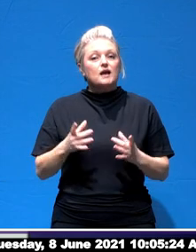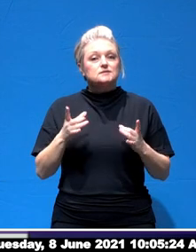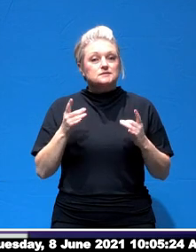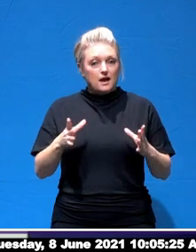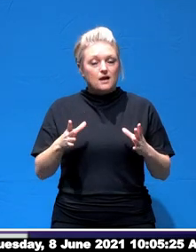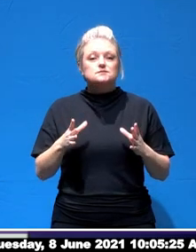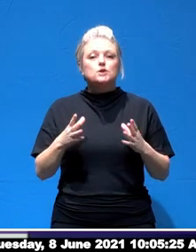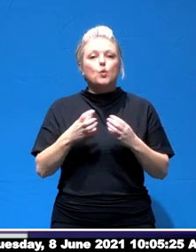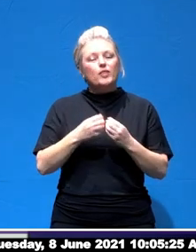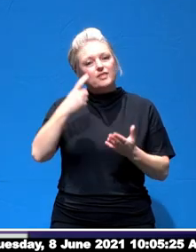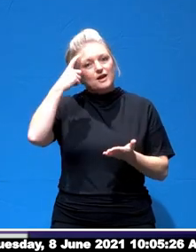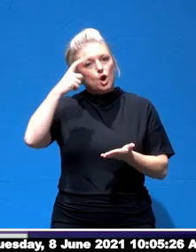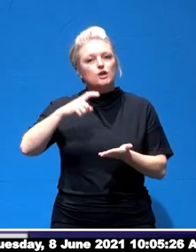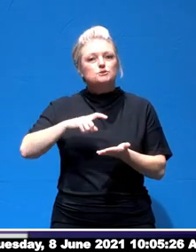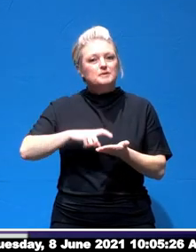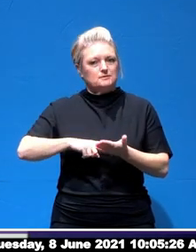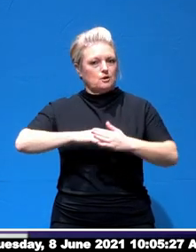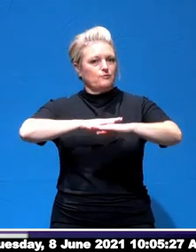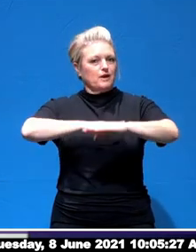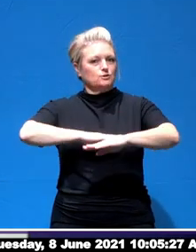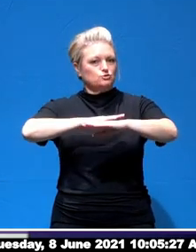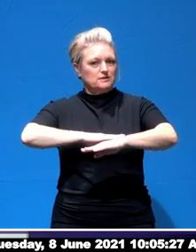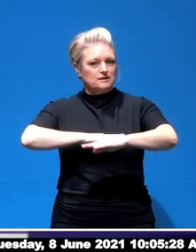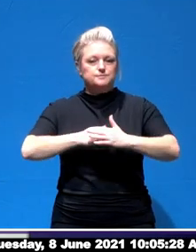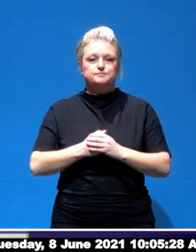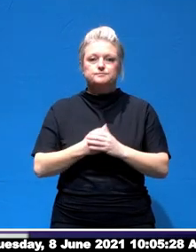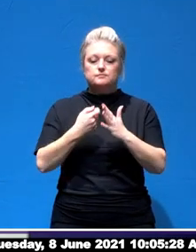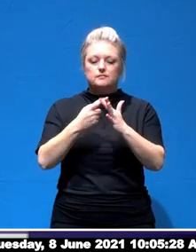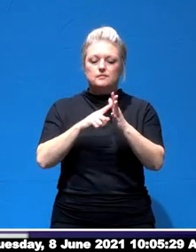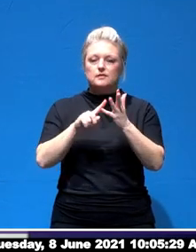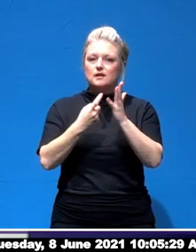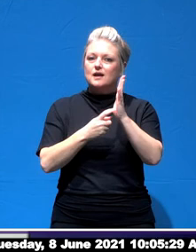We wish to acknowledge the Kaurna people of the Adelaide Plains, the traditional